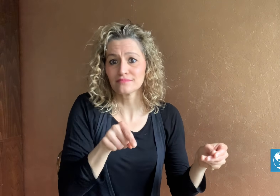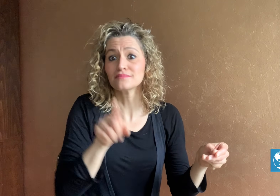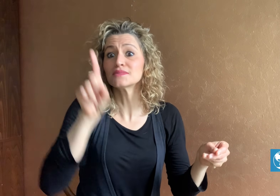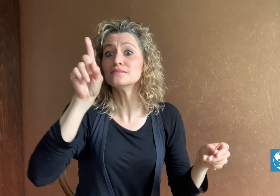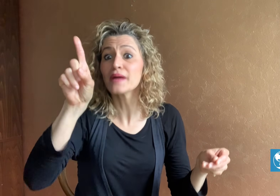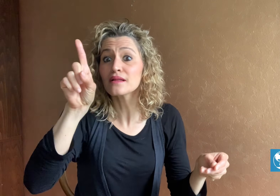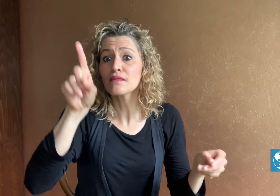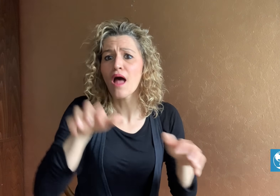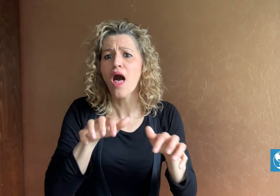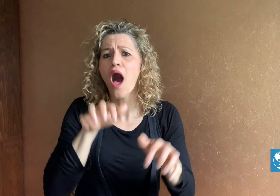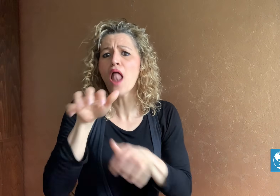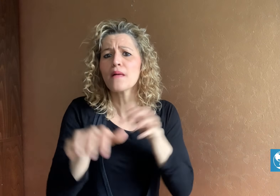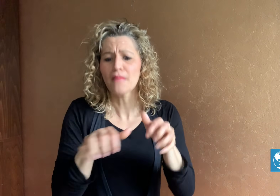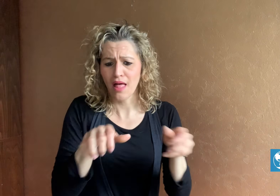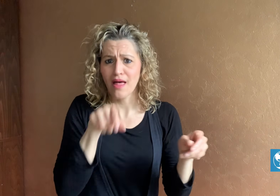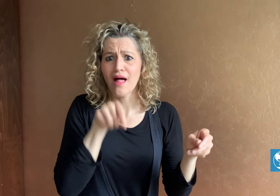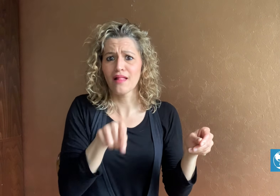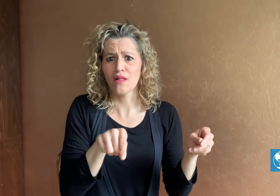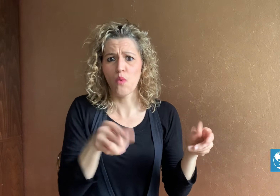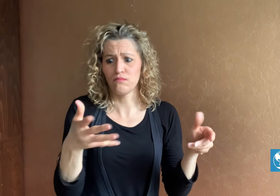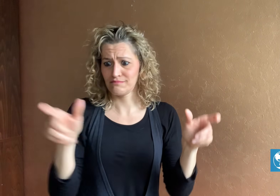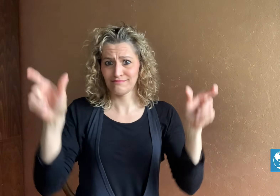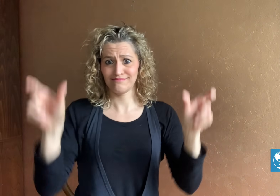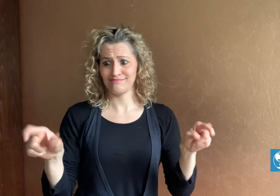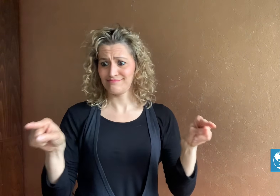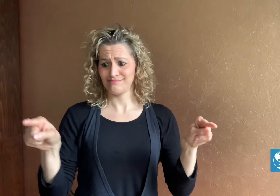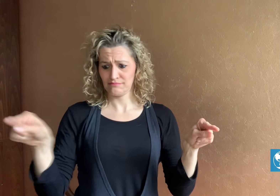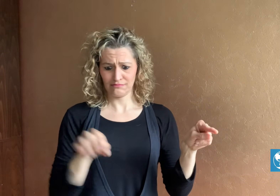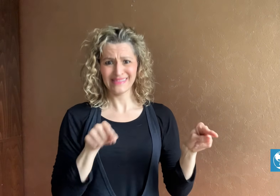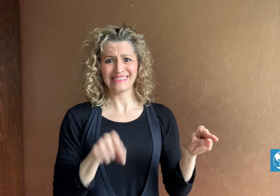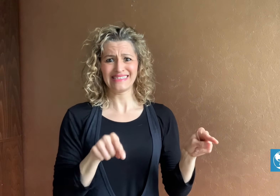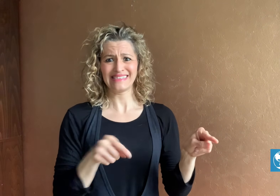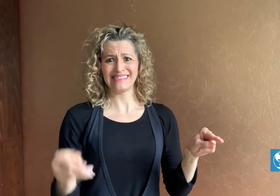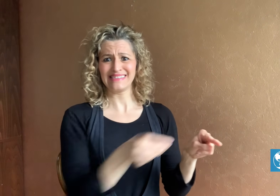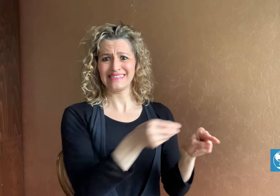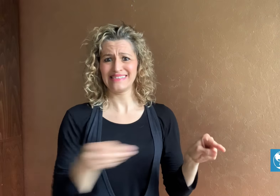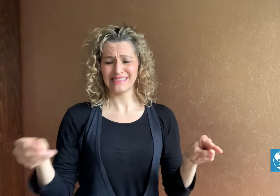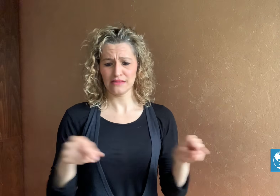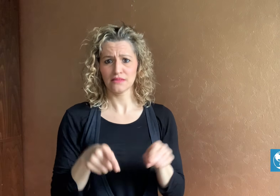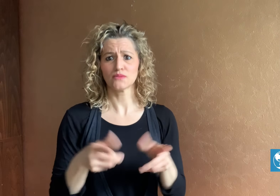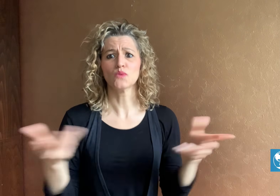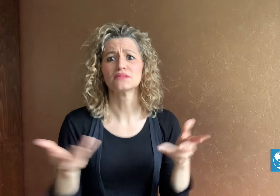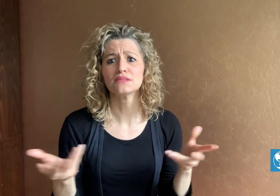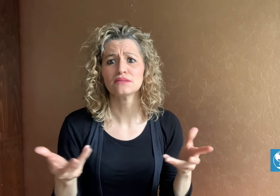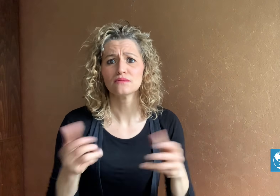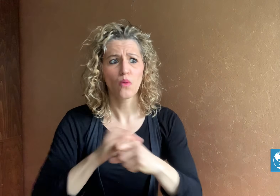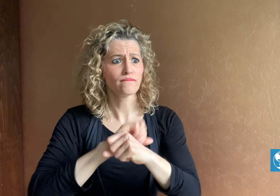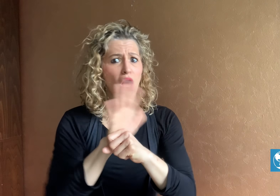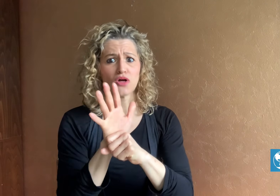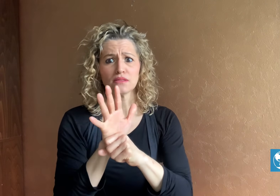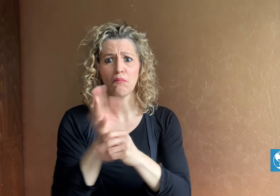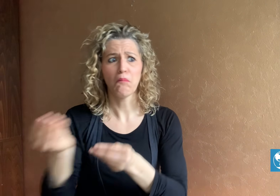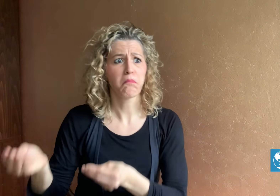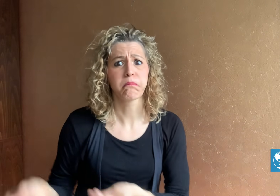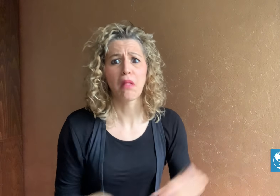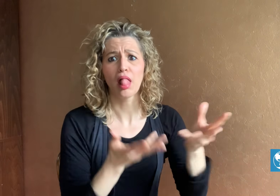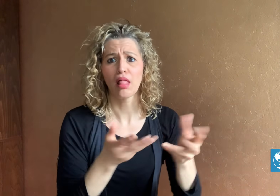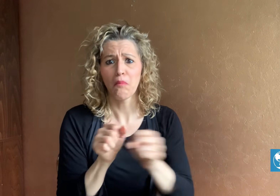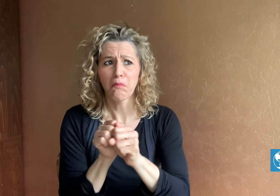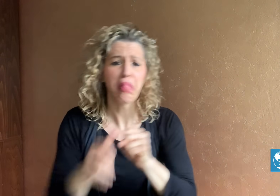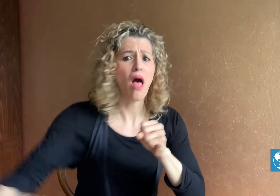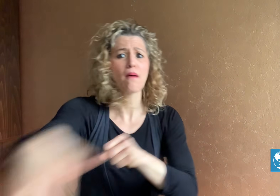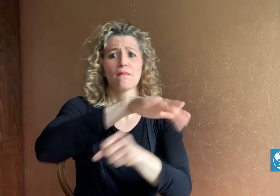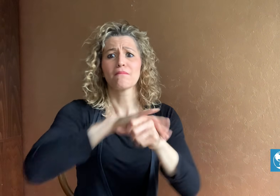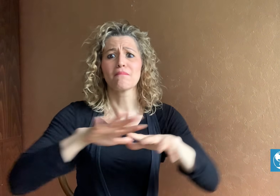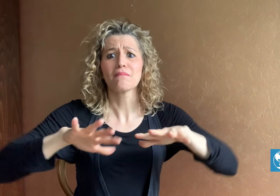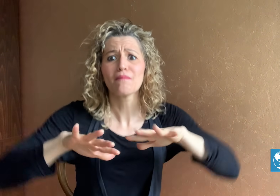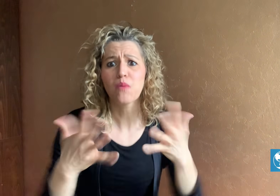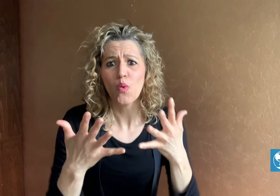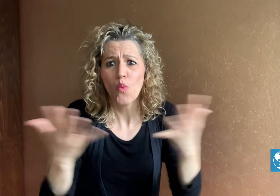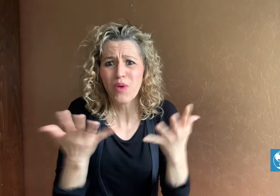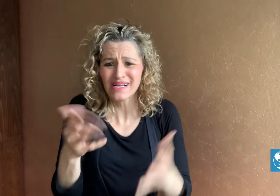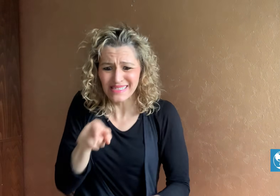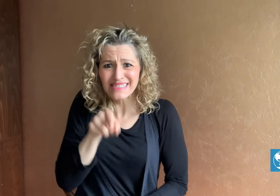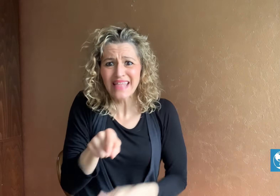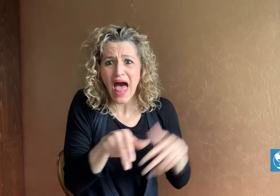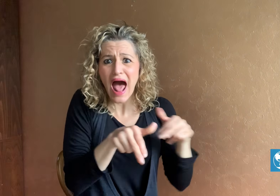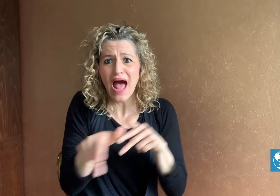The animal source behind the COVID-19 pandemic has yet to be identified.